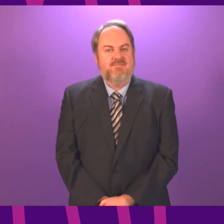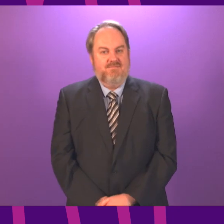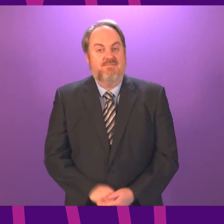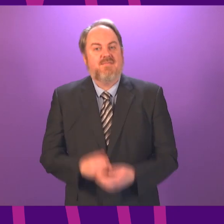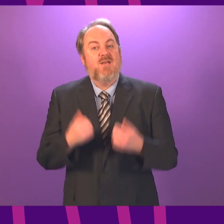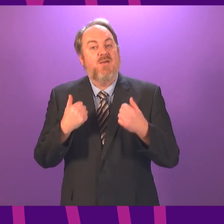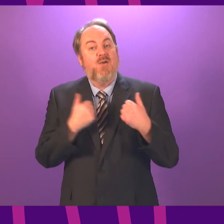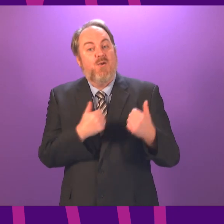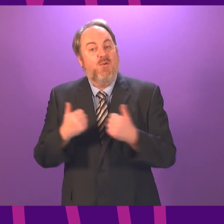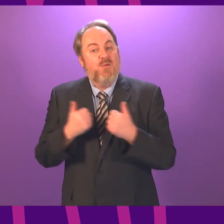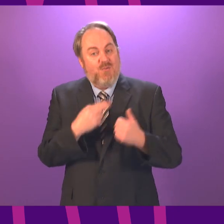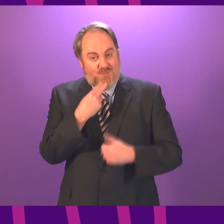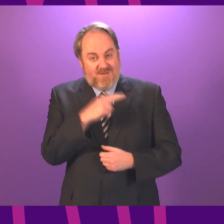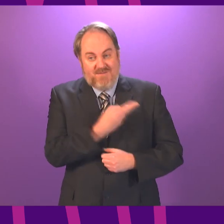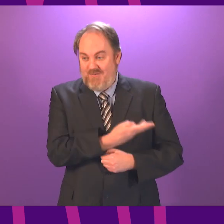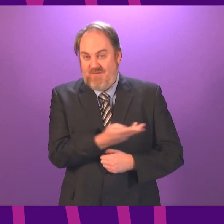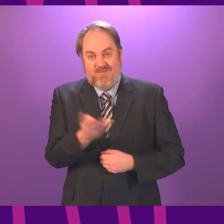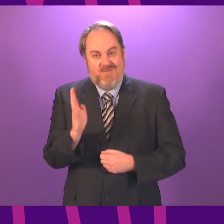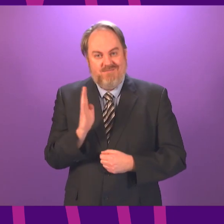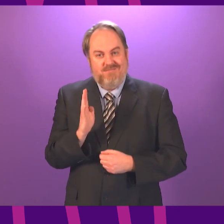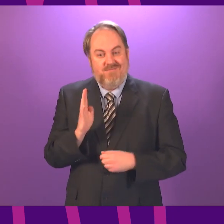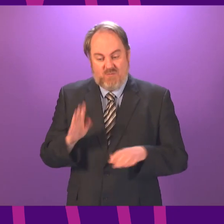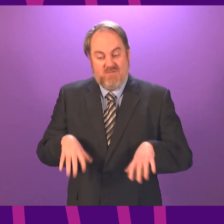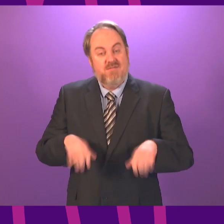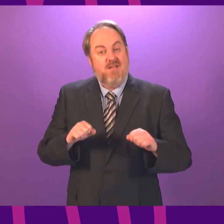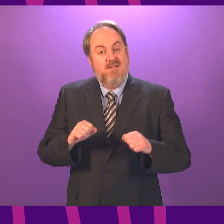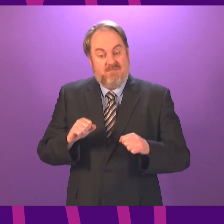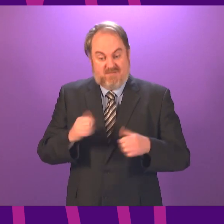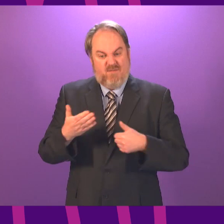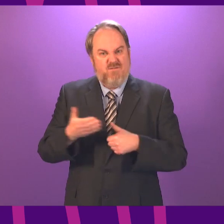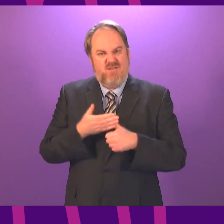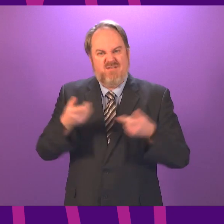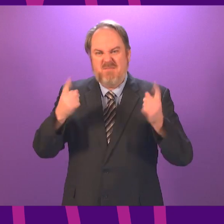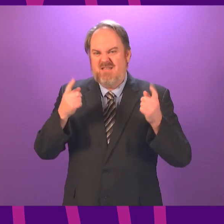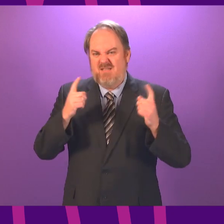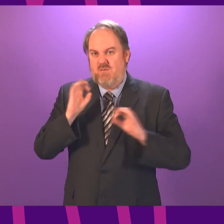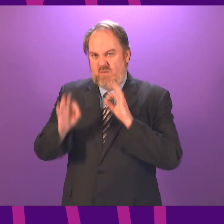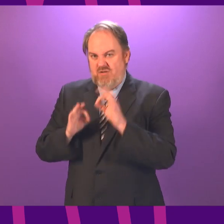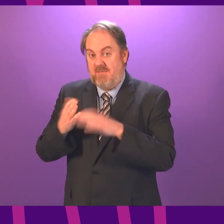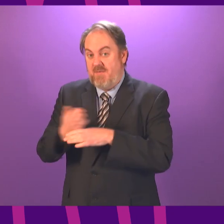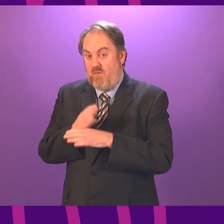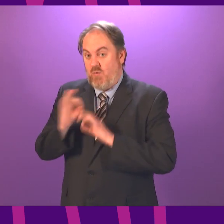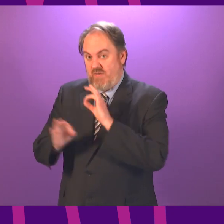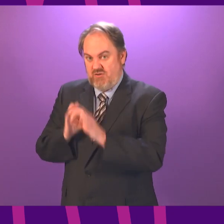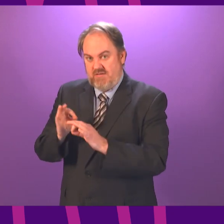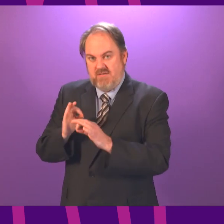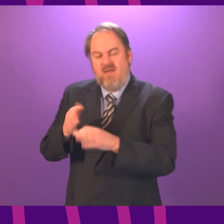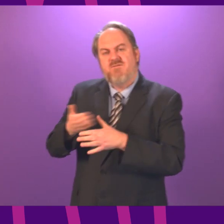The Presiding Officer (Ken Macintosh): Good afternoon, colleagues. We begin with First Minister’s question time. Before we turn to questions, I invite the First Minister